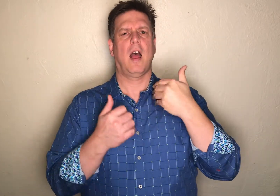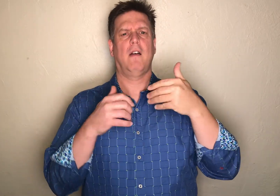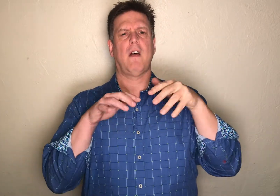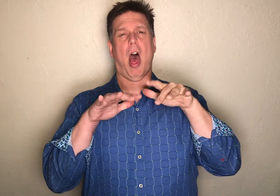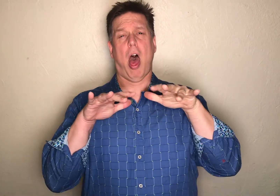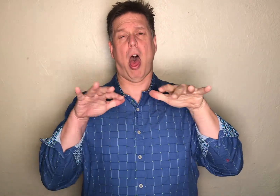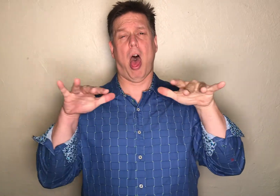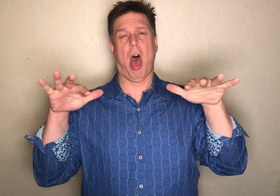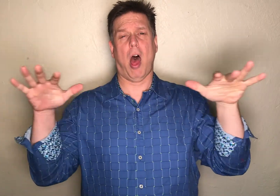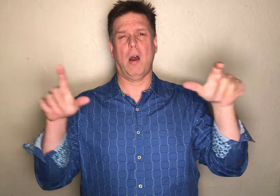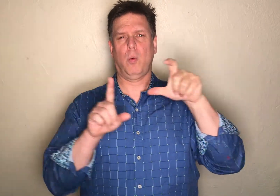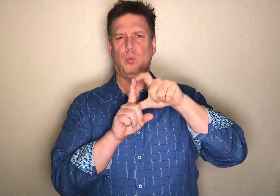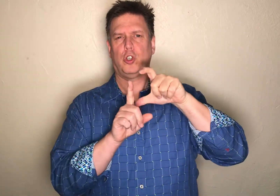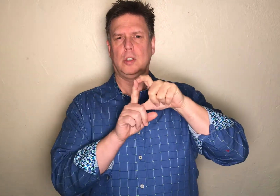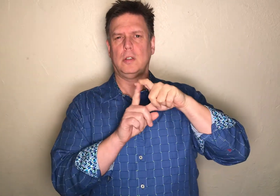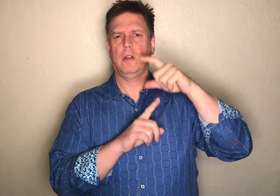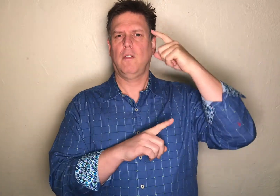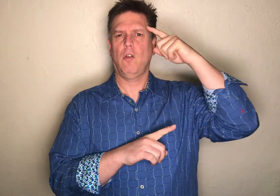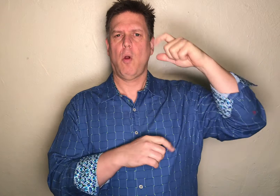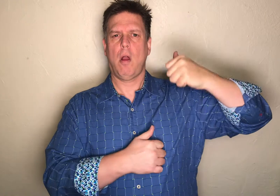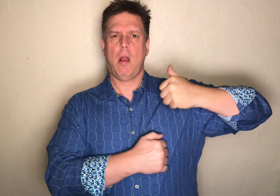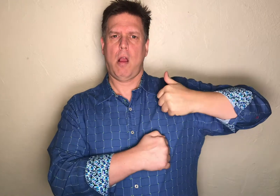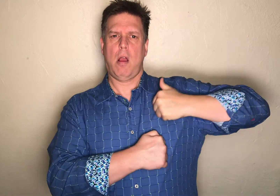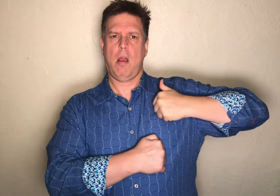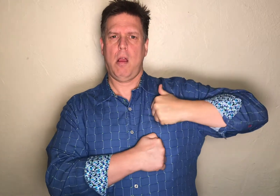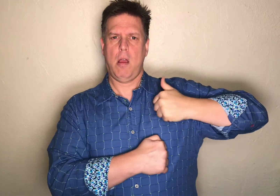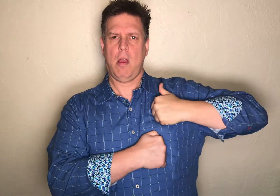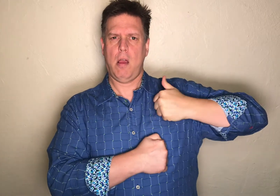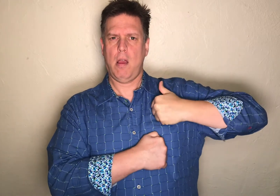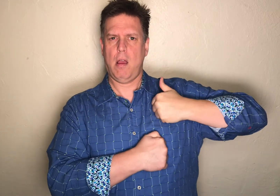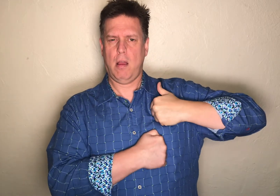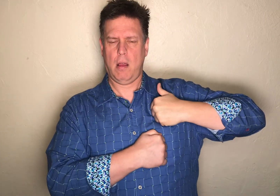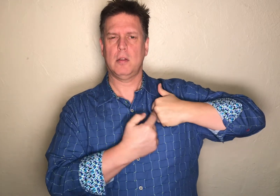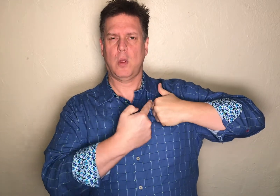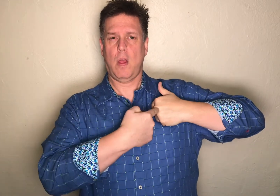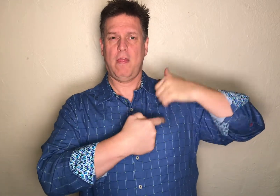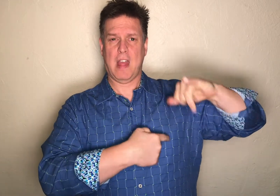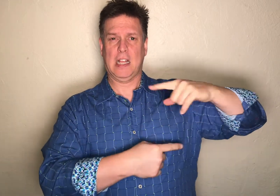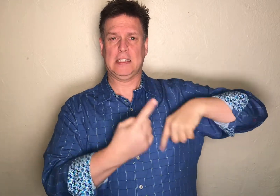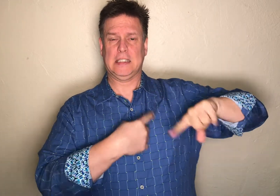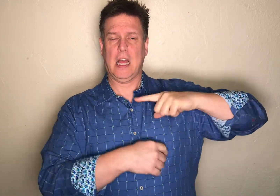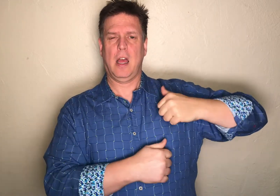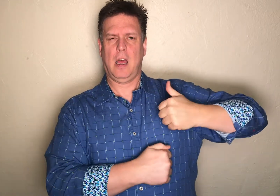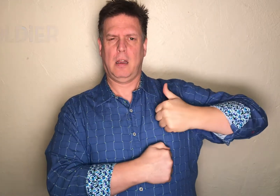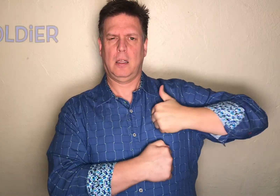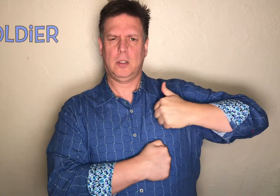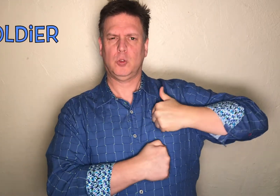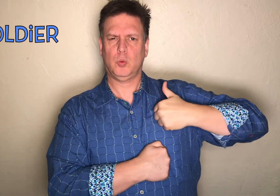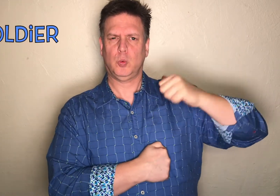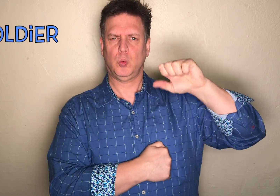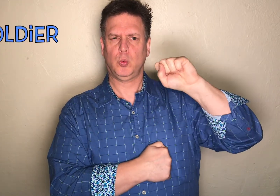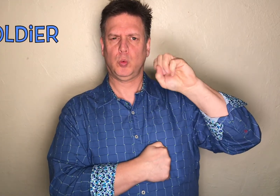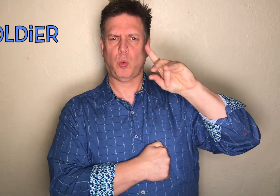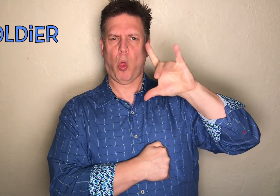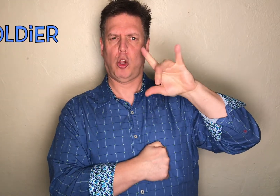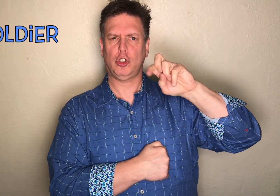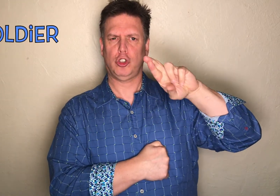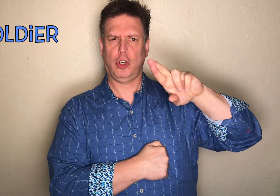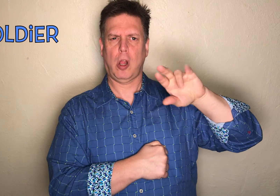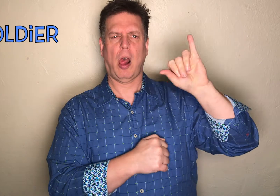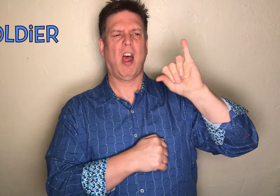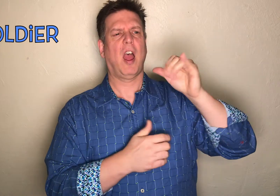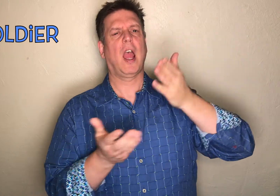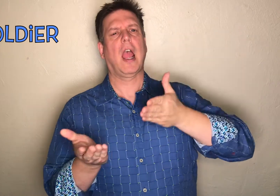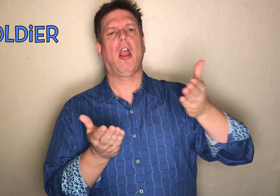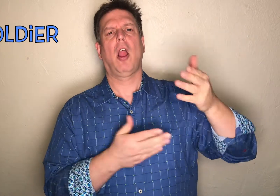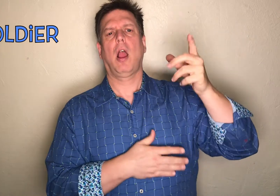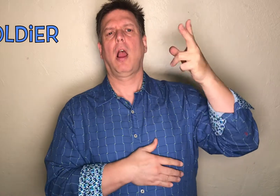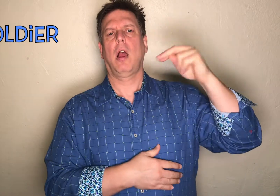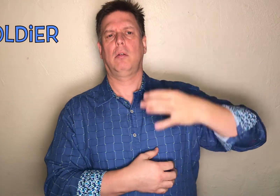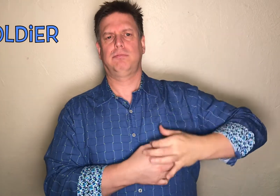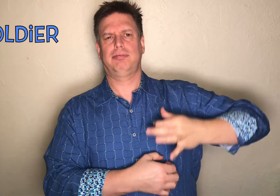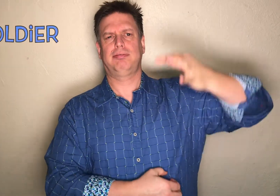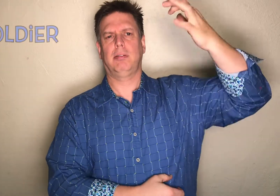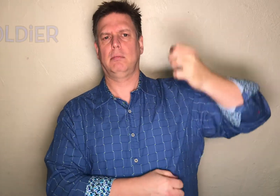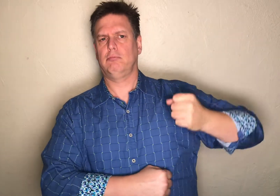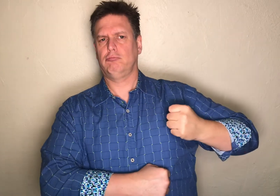In ASL we don't have a whole bunch of signs for military words so this sign soldier is